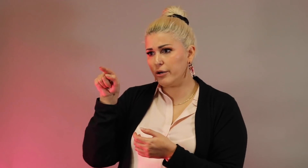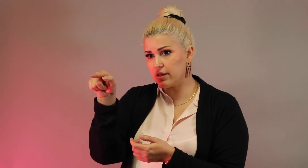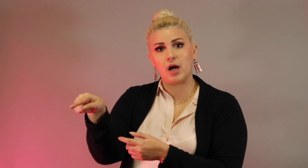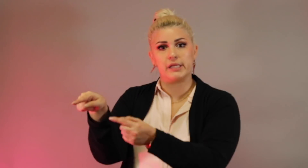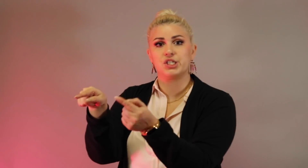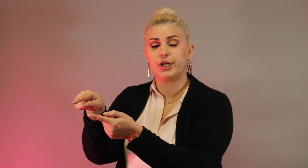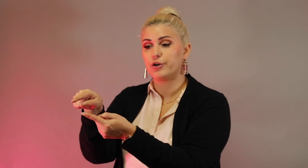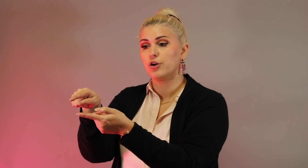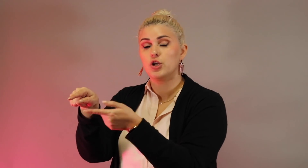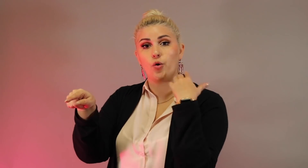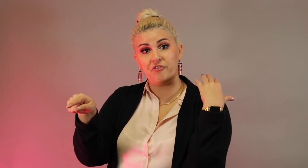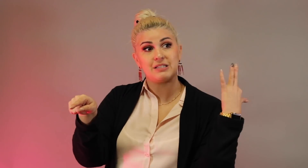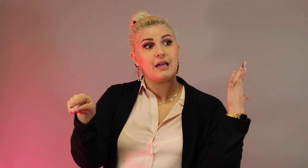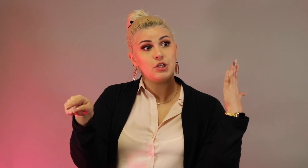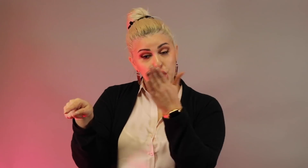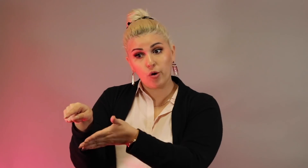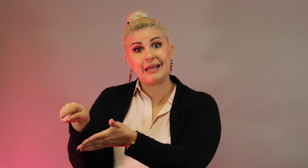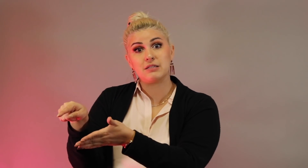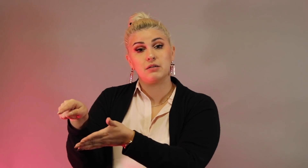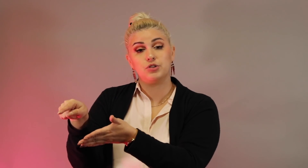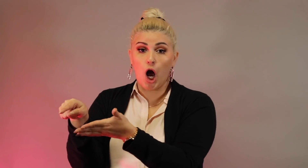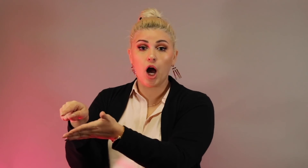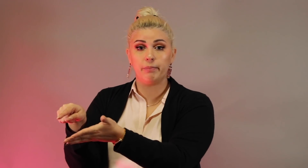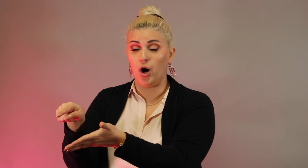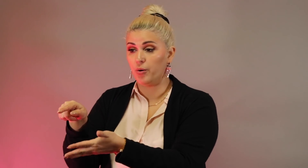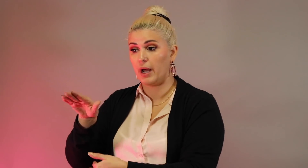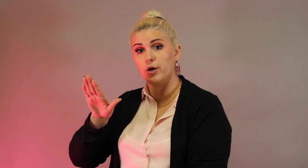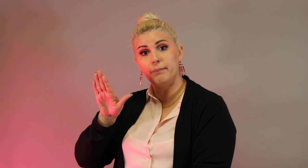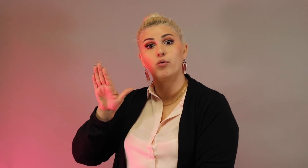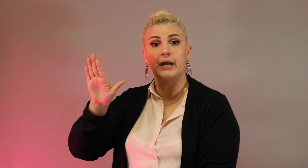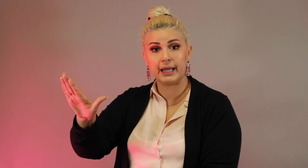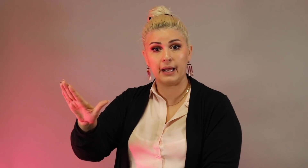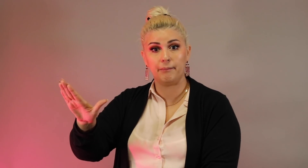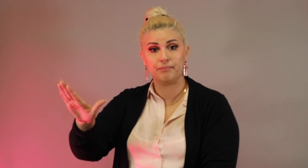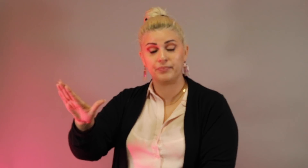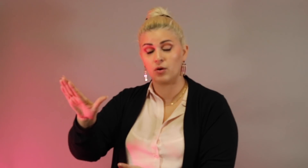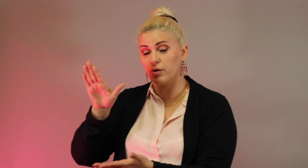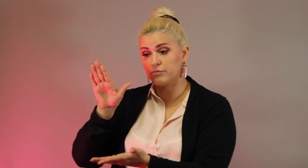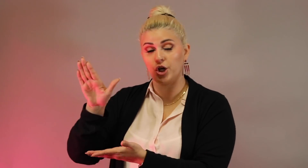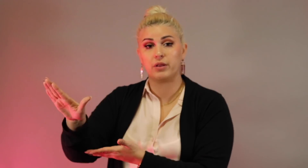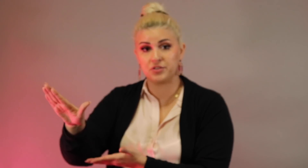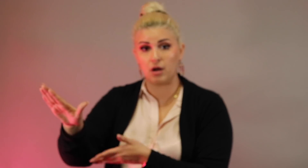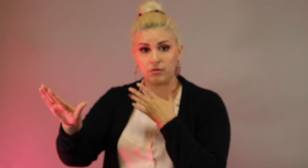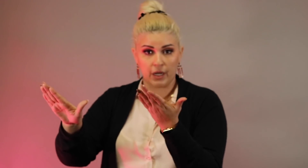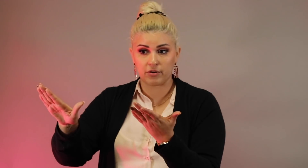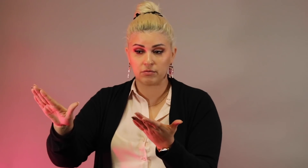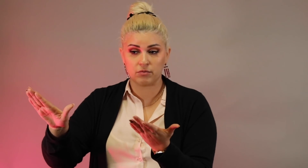Jody the dog is here, so if it's Jody's dog bone, I'm gonna point at him or Jody the dog, whatever,